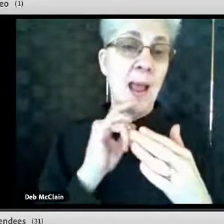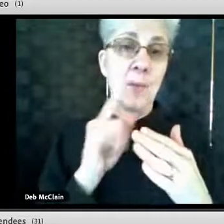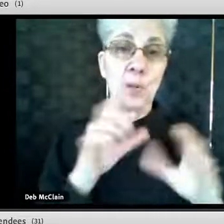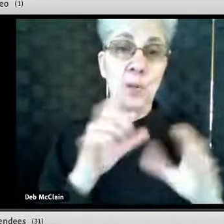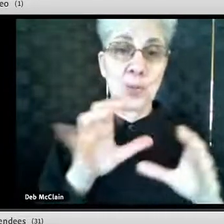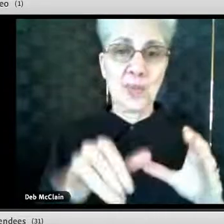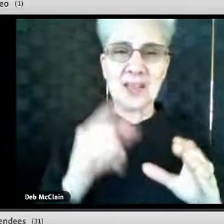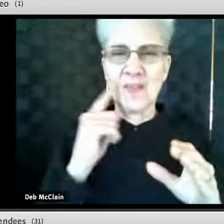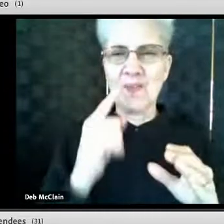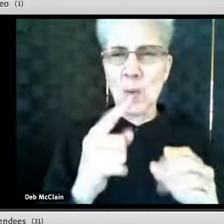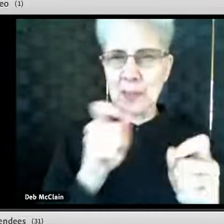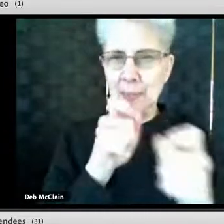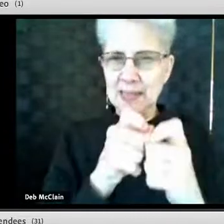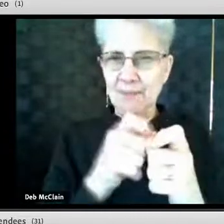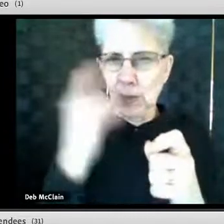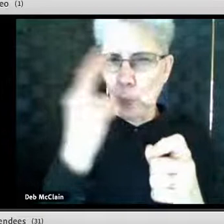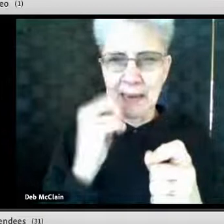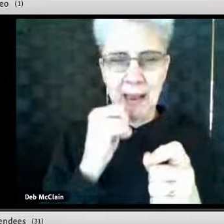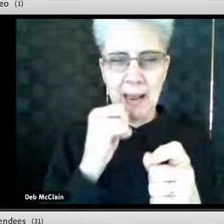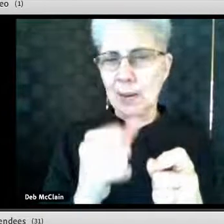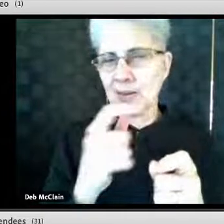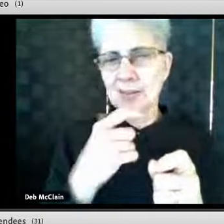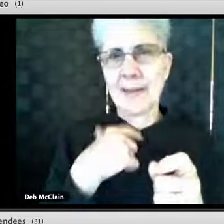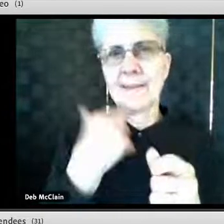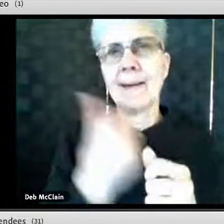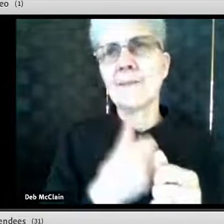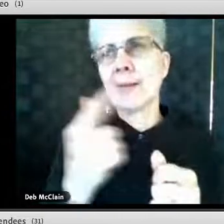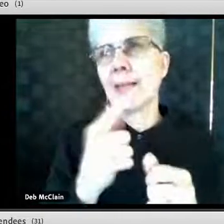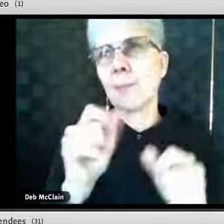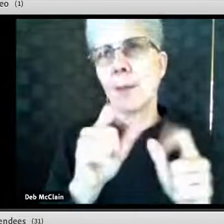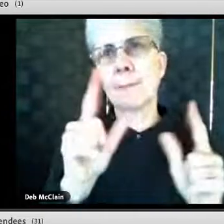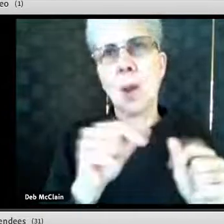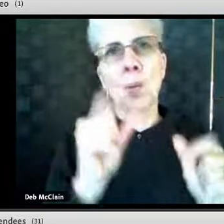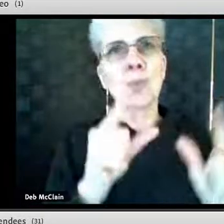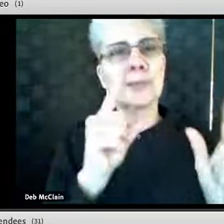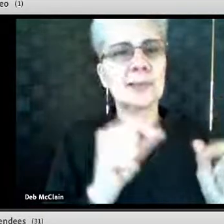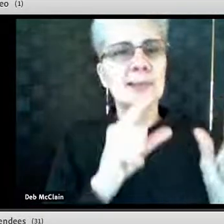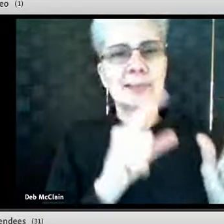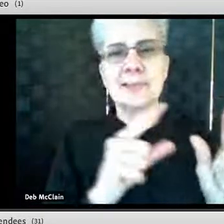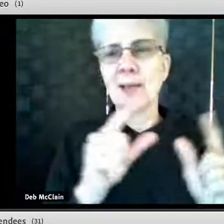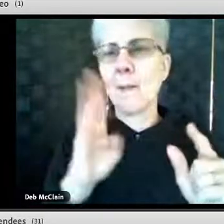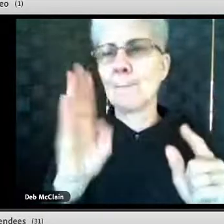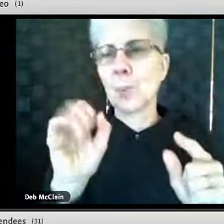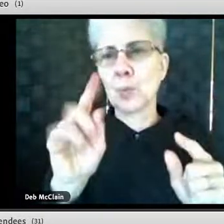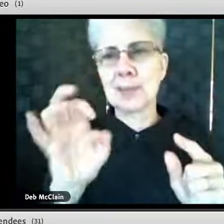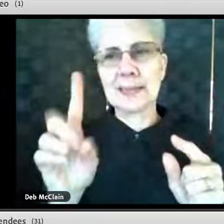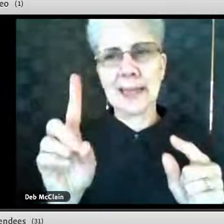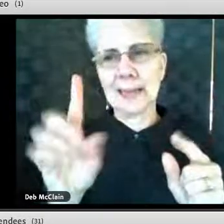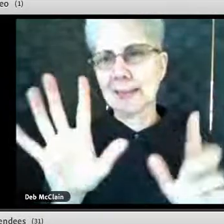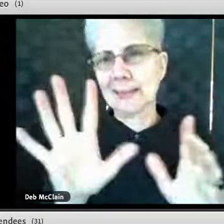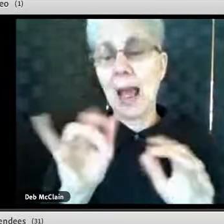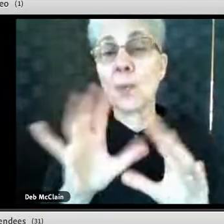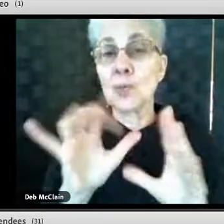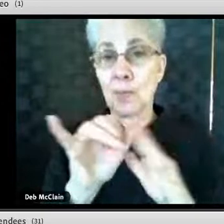I would say I would only do this for very specific reasons. I would not just have every library post boosted.